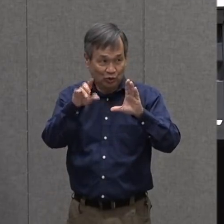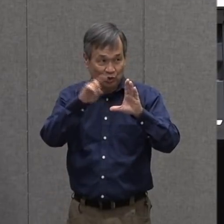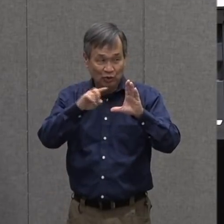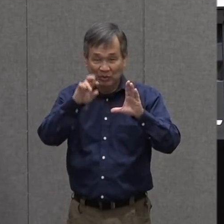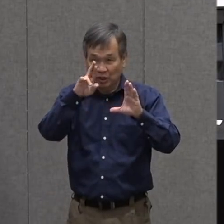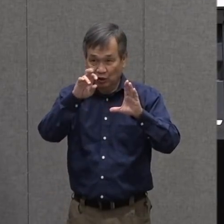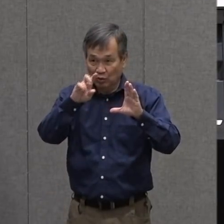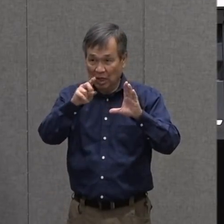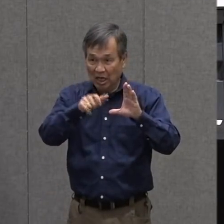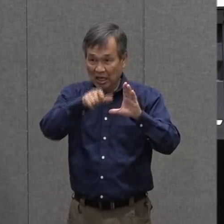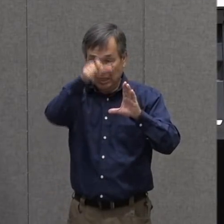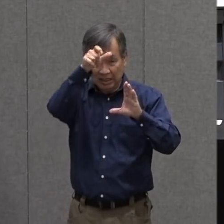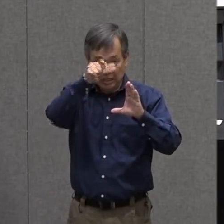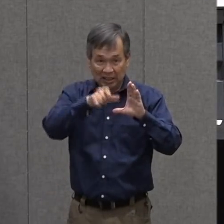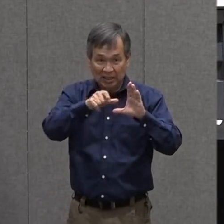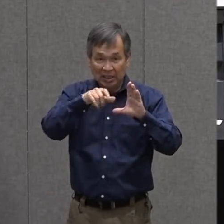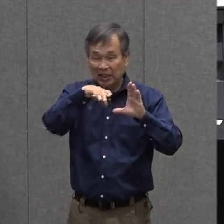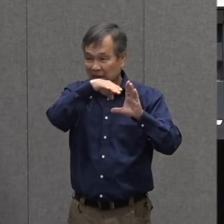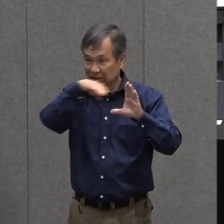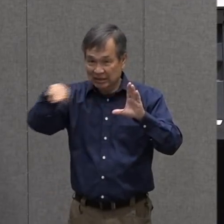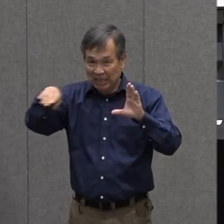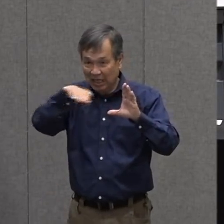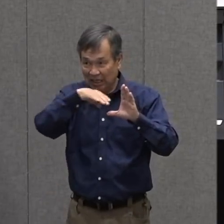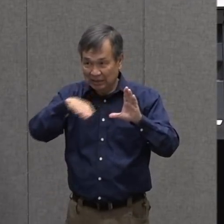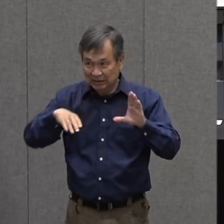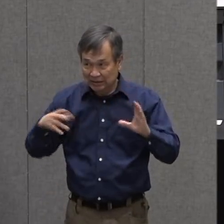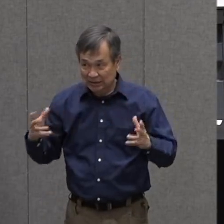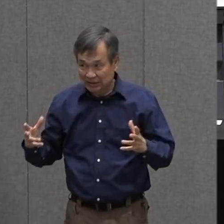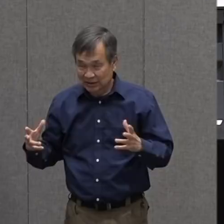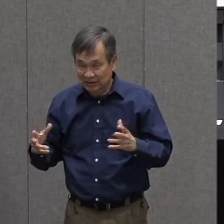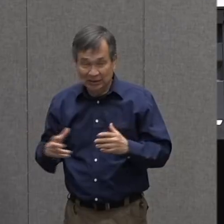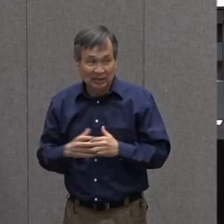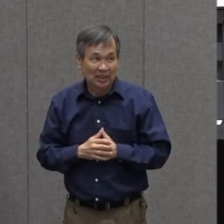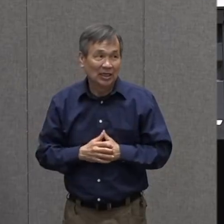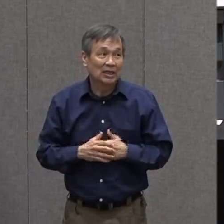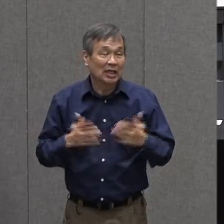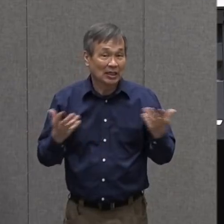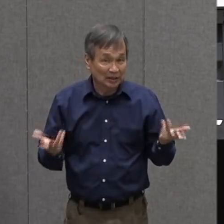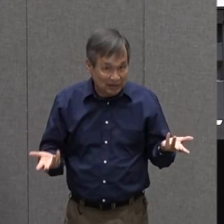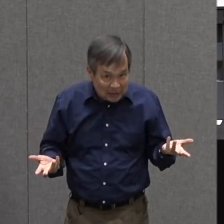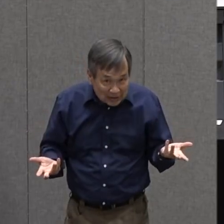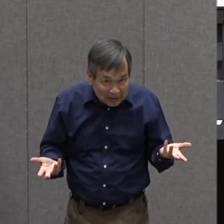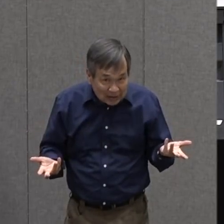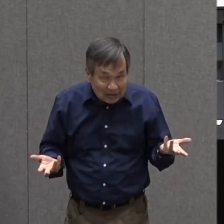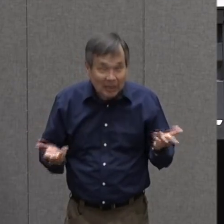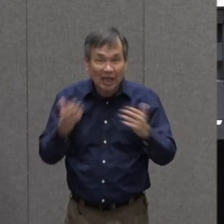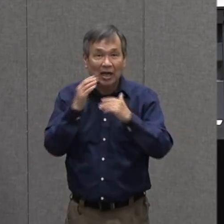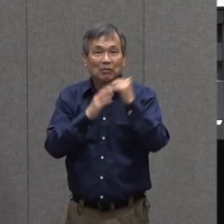and I'll draw the flat. And that's how I build that number.